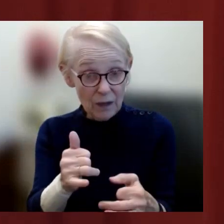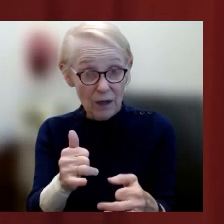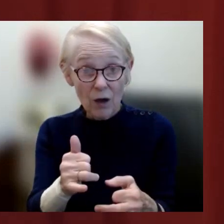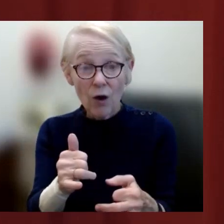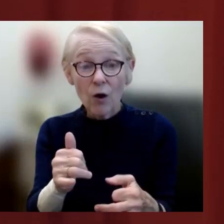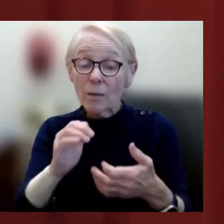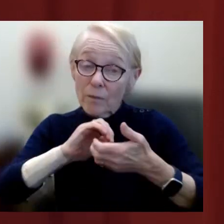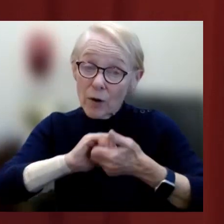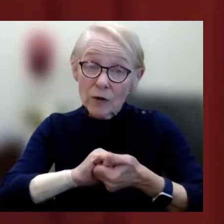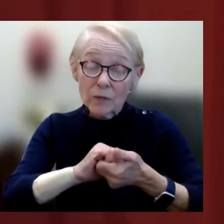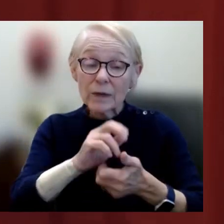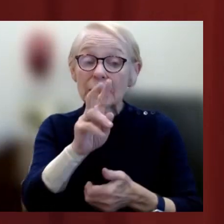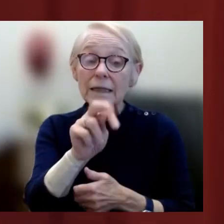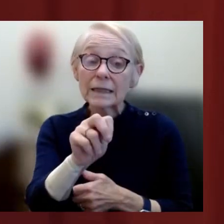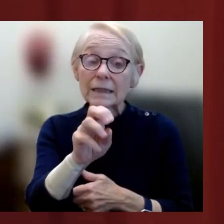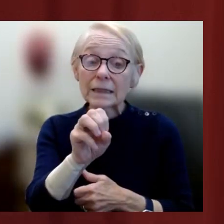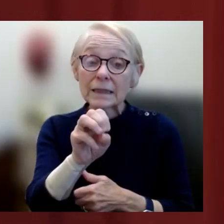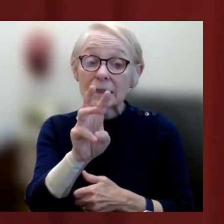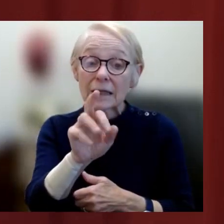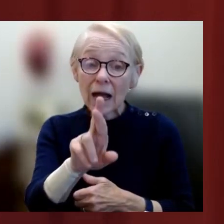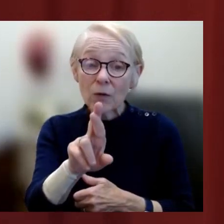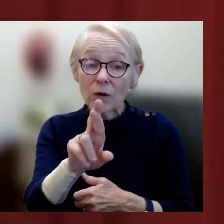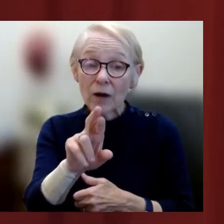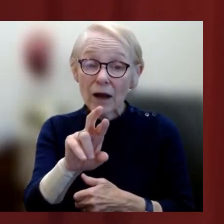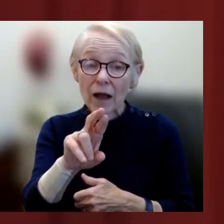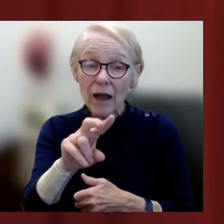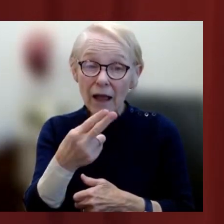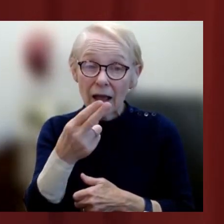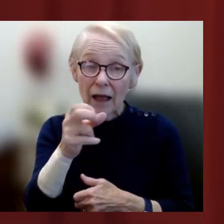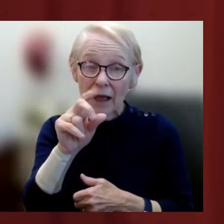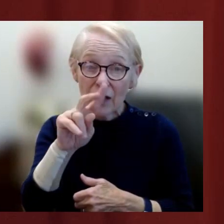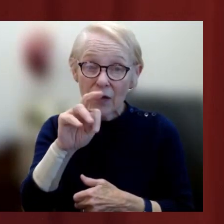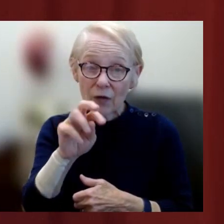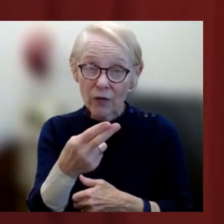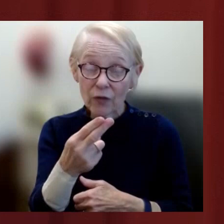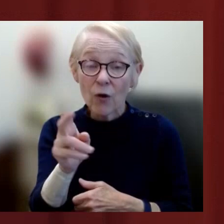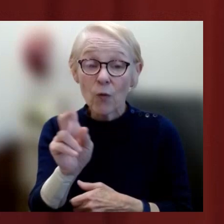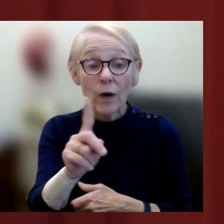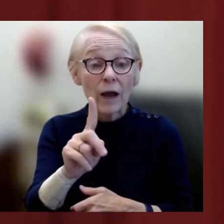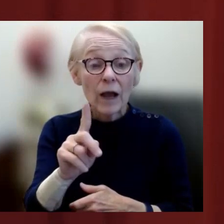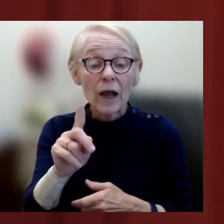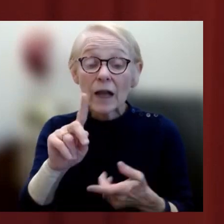Tower Health we will be holding it on the hospital grounds in the friends room from 4 30 to 5 30 and